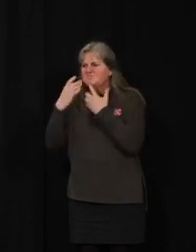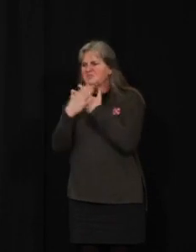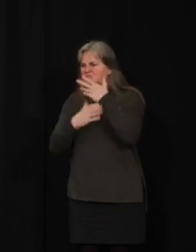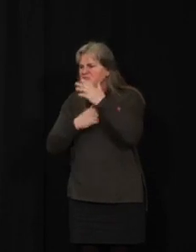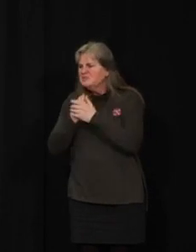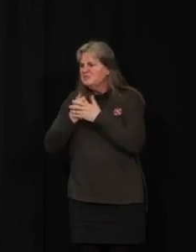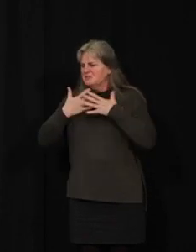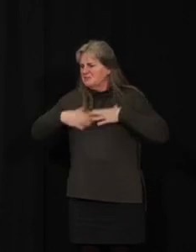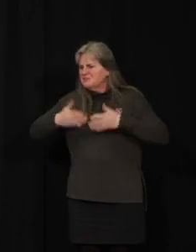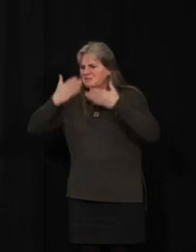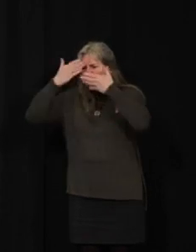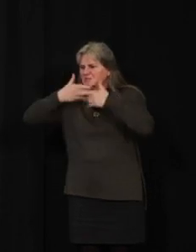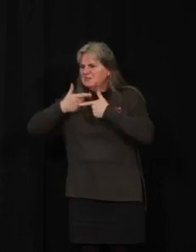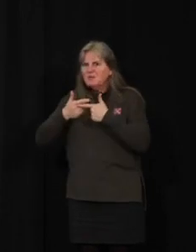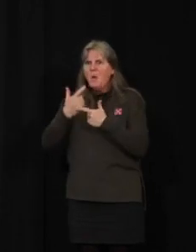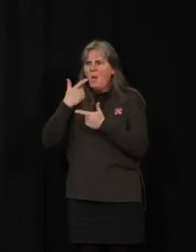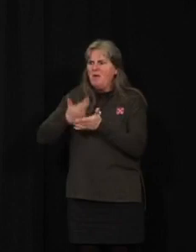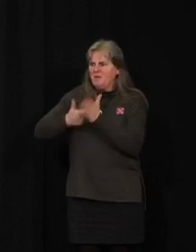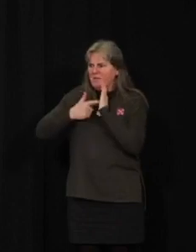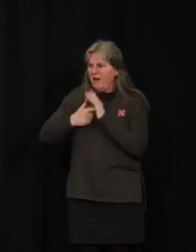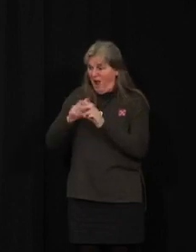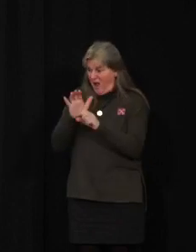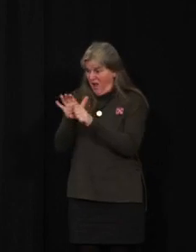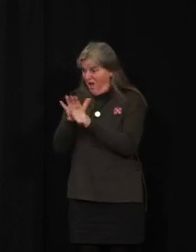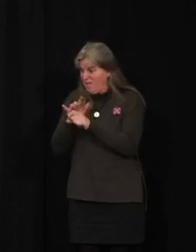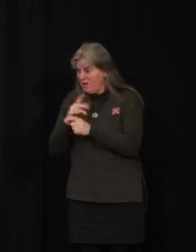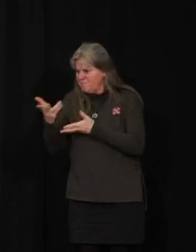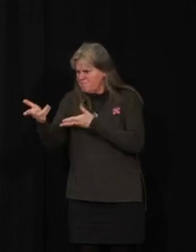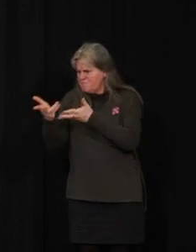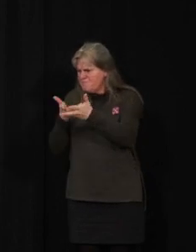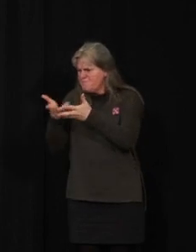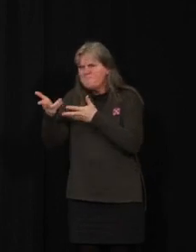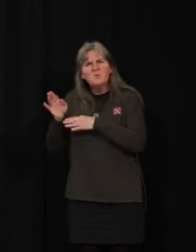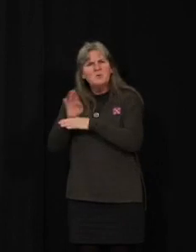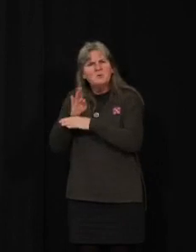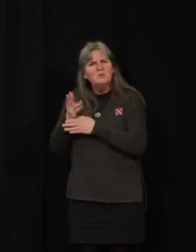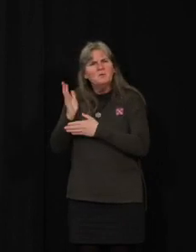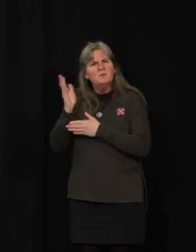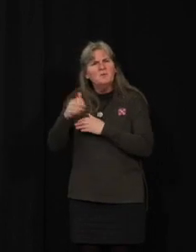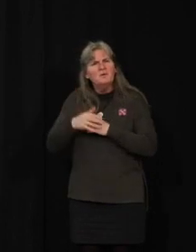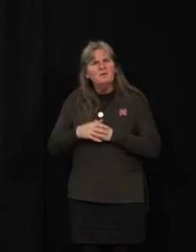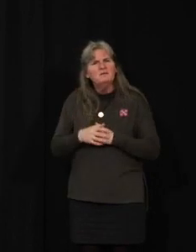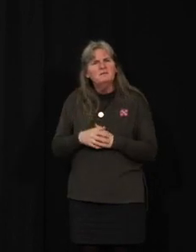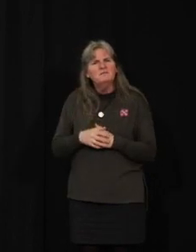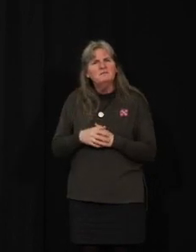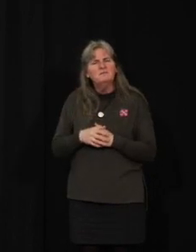Making sure there is clear communication moving forward. I will do a shout out to right now to the person who does my